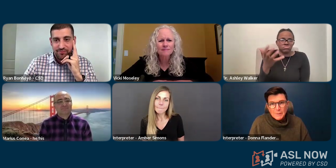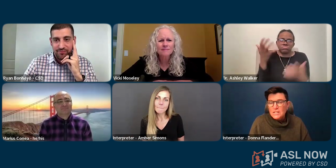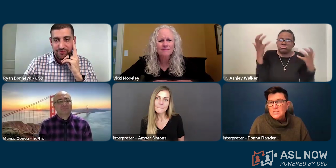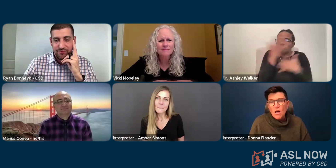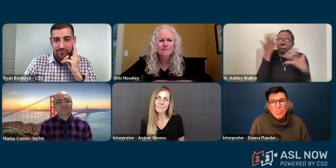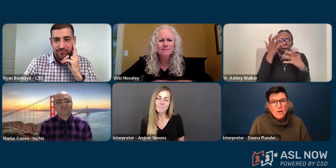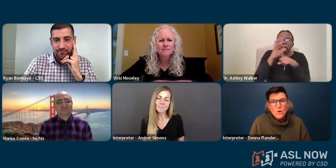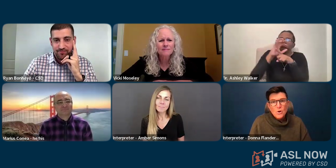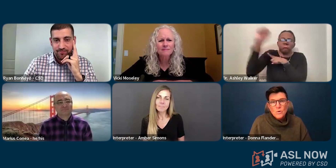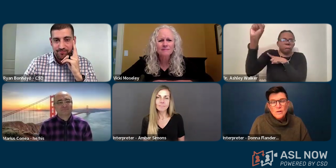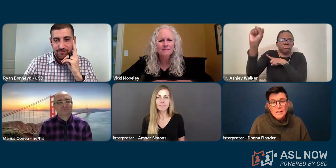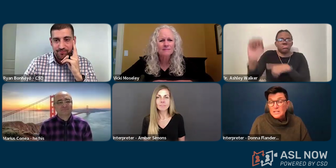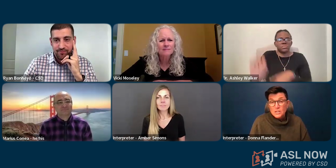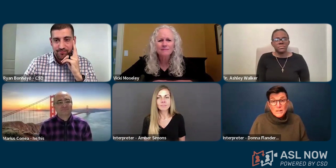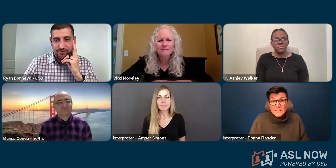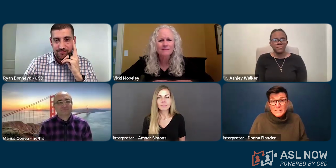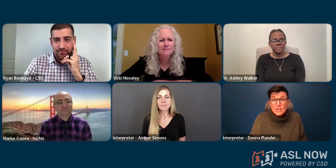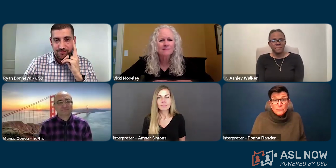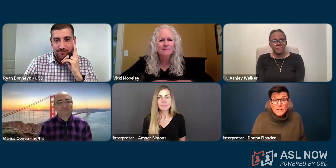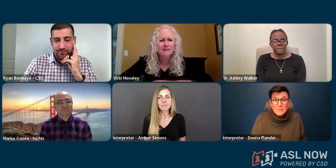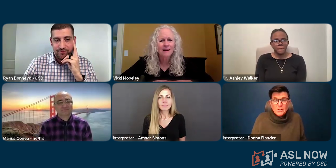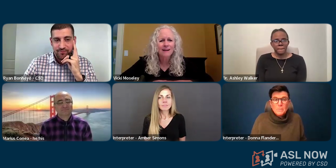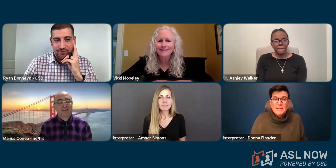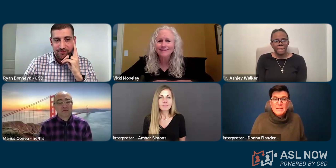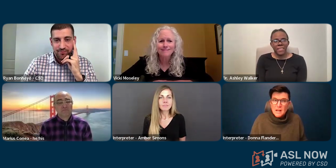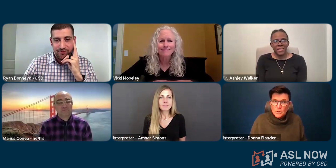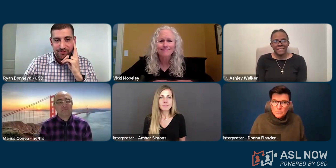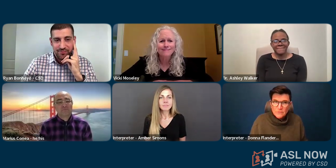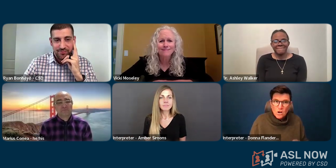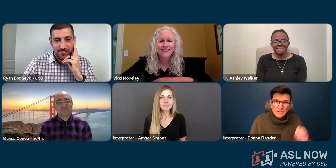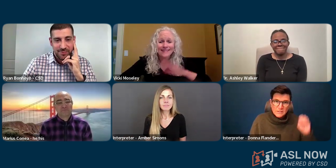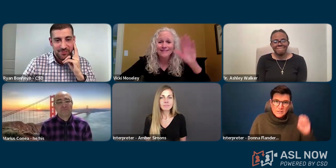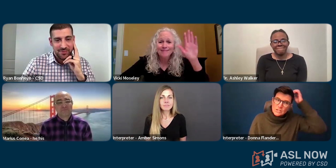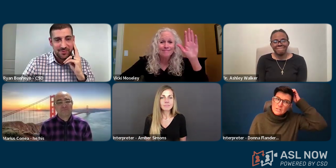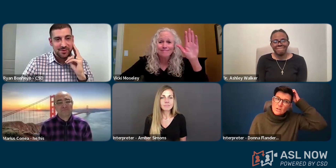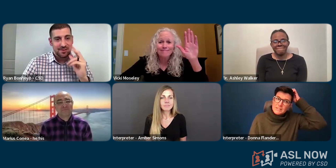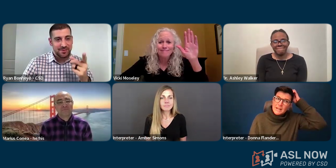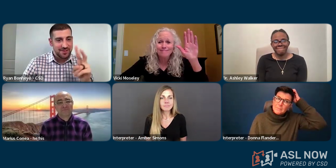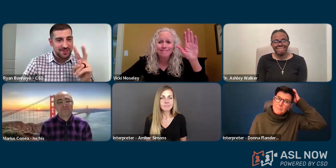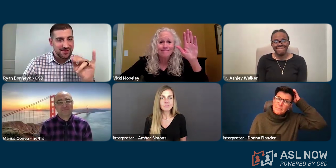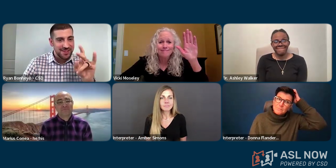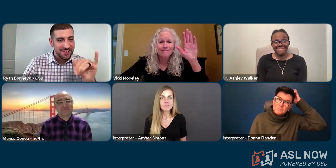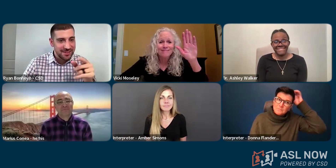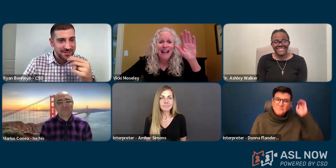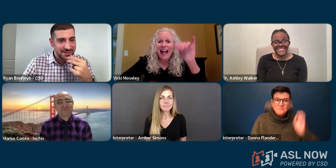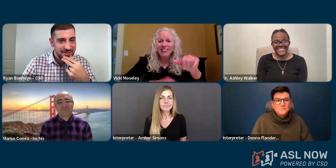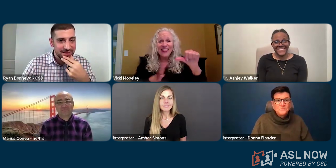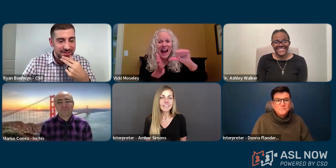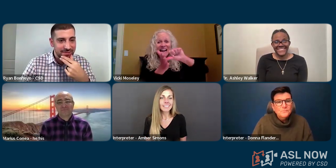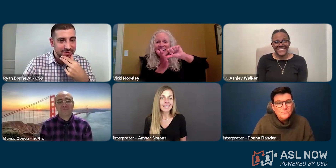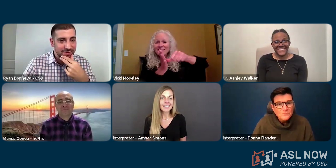applications, although and so what's there is phenomenal, but it's not perfect for all situations the time. Yeah. Vicky,